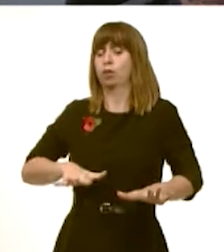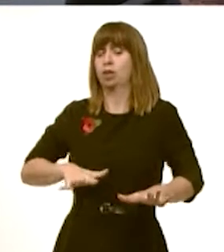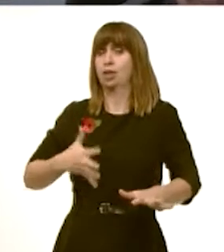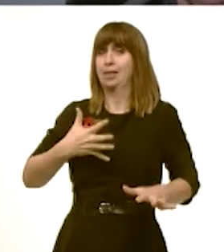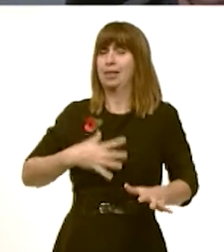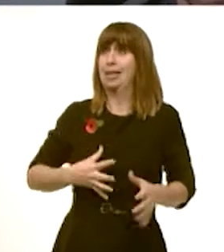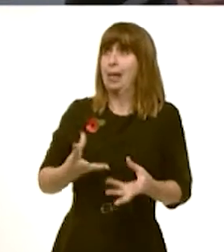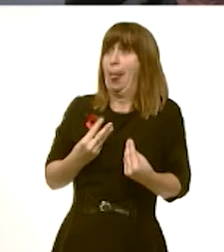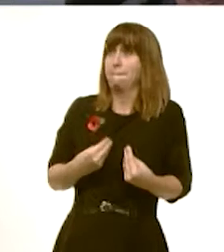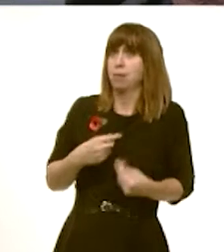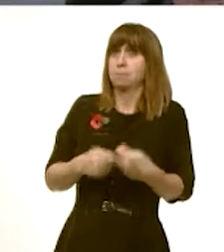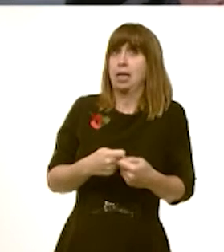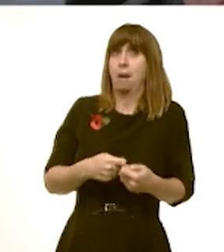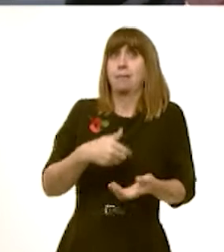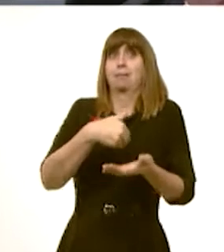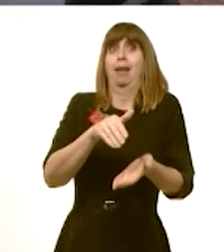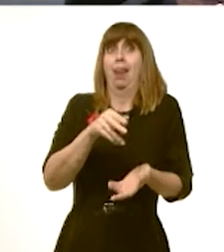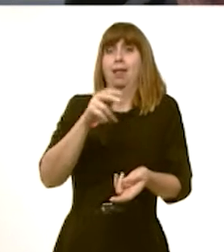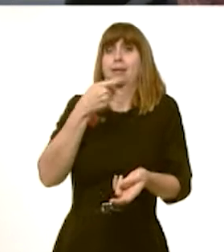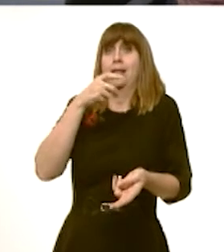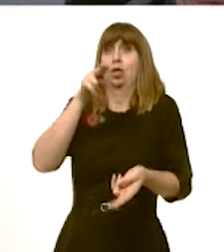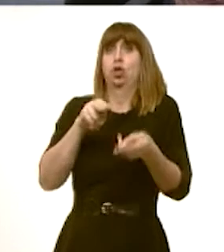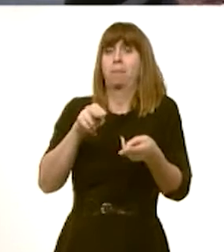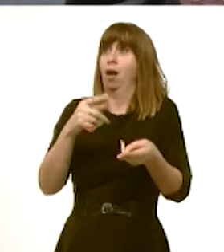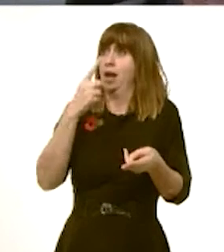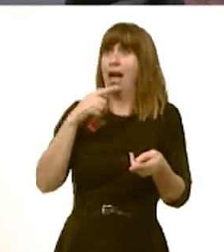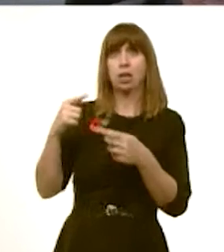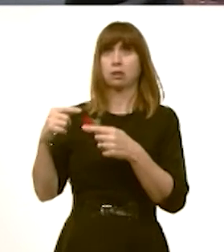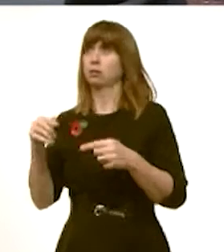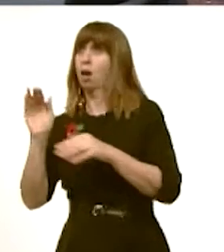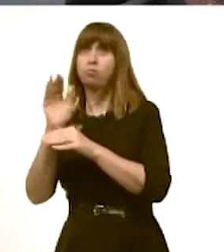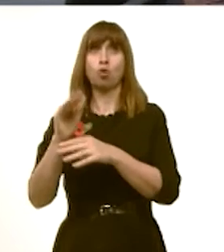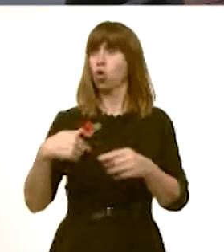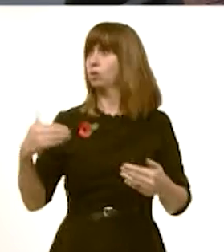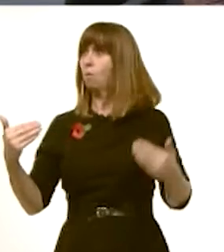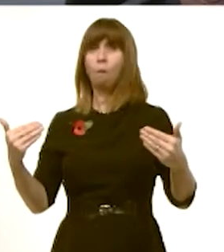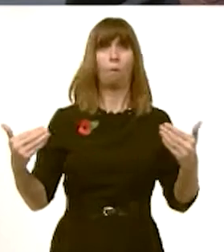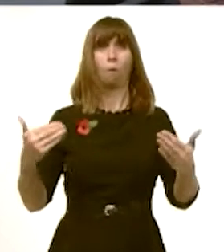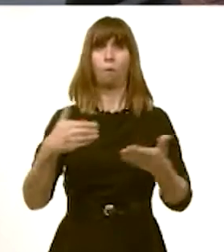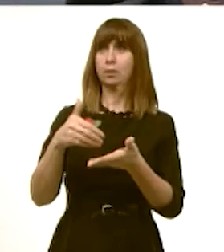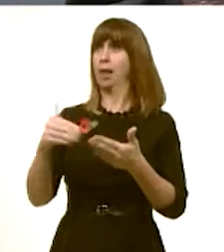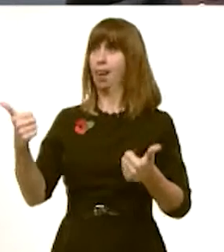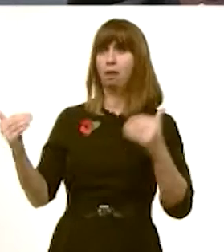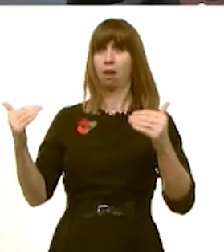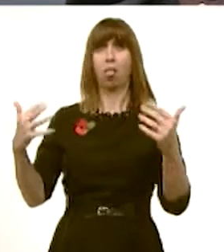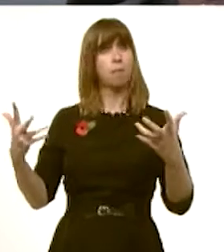Have you looked in terms of what the Welsh Government can do with regard to business rates as to whether you can do a small thing to actually help with that, although I know